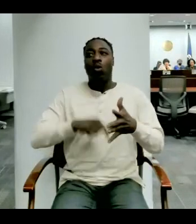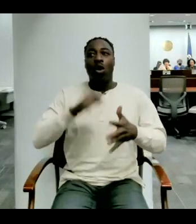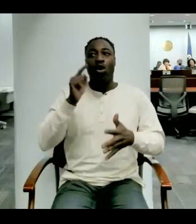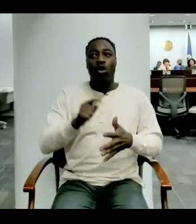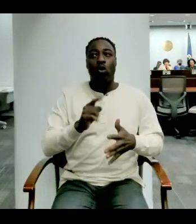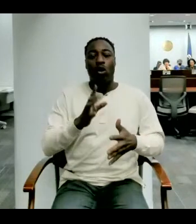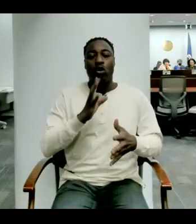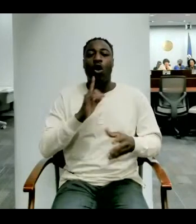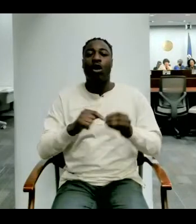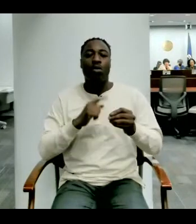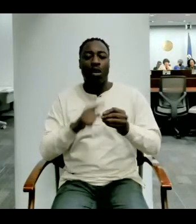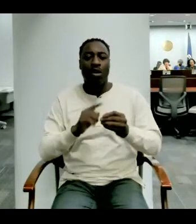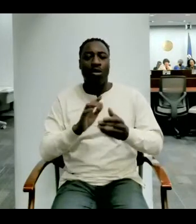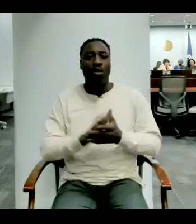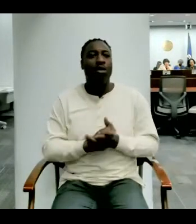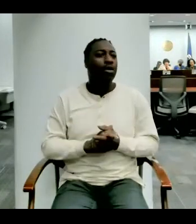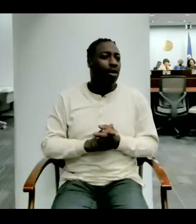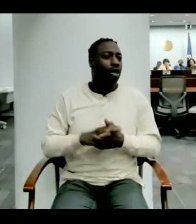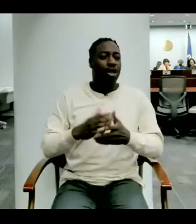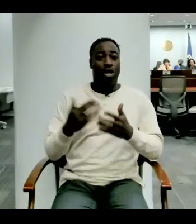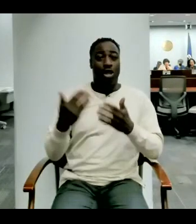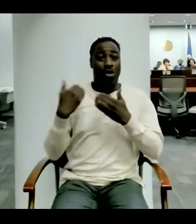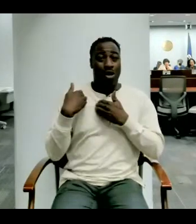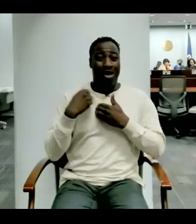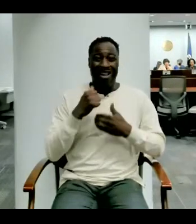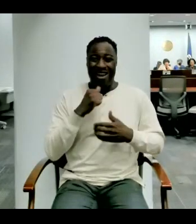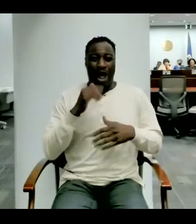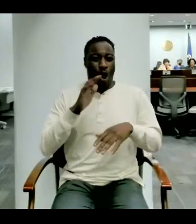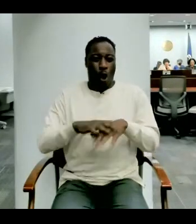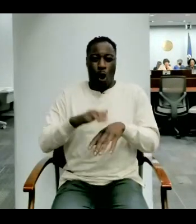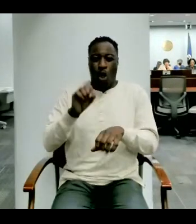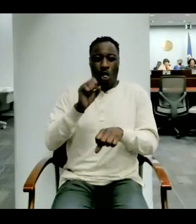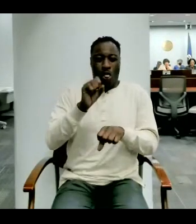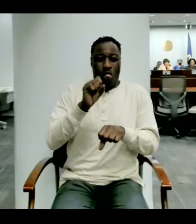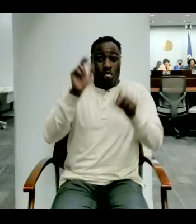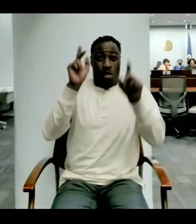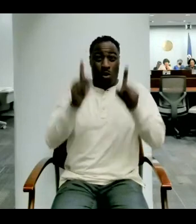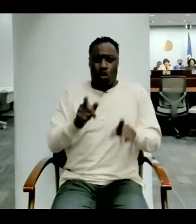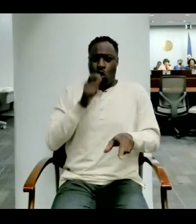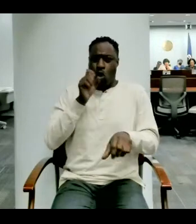that the burden is not on the employee to prove that they are being sincere,